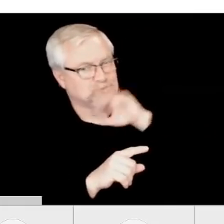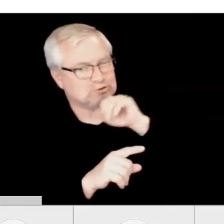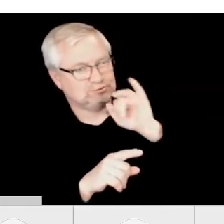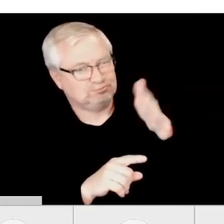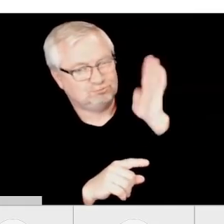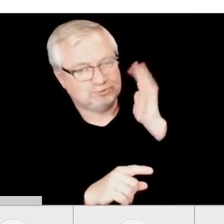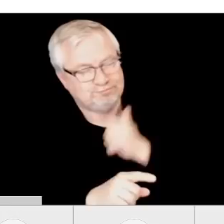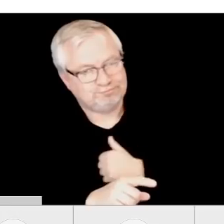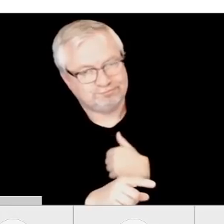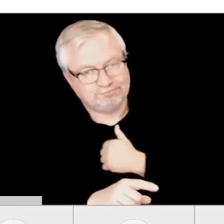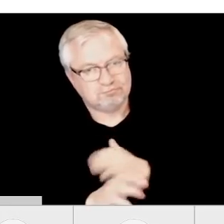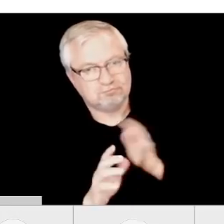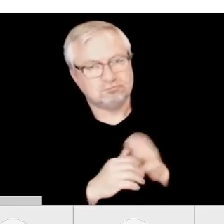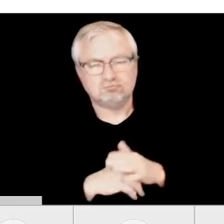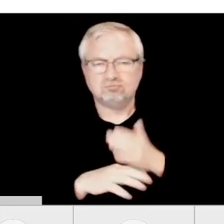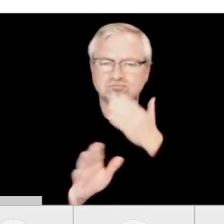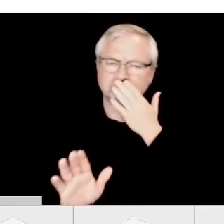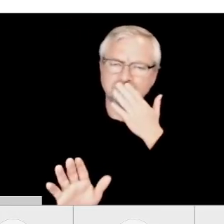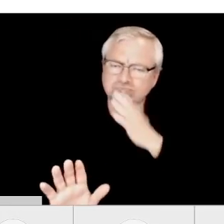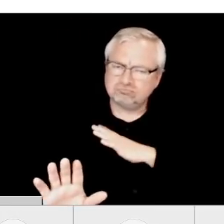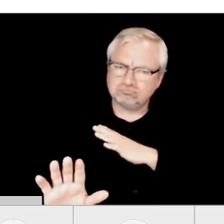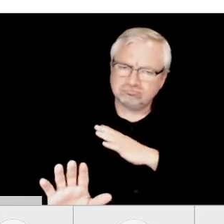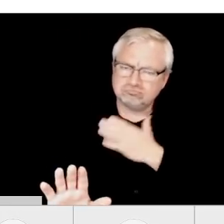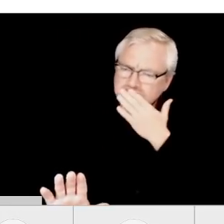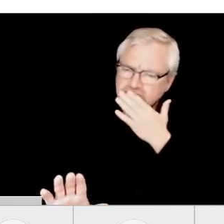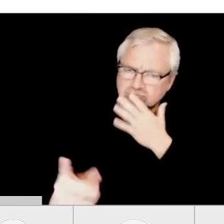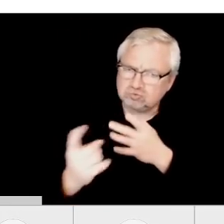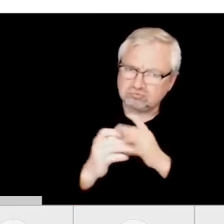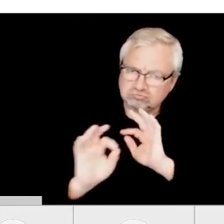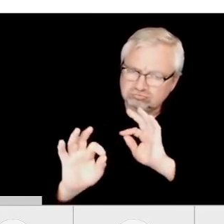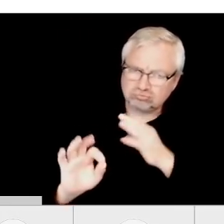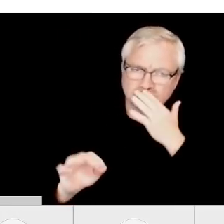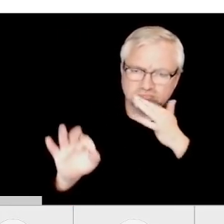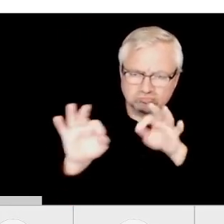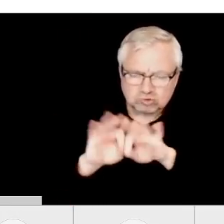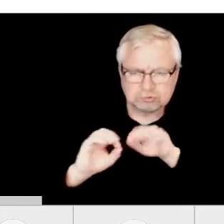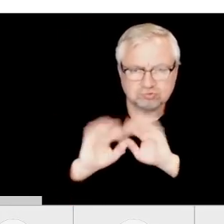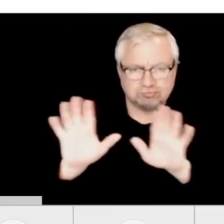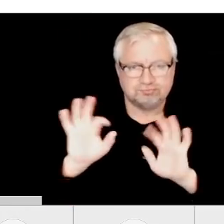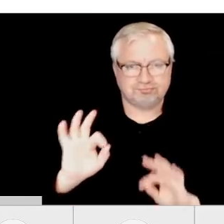Dr. Enns: No worries. It's an important clarification and a point that I think might be confusing,